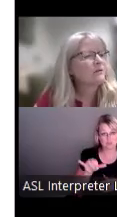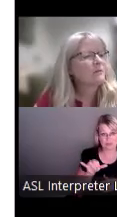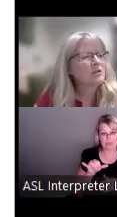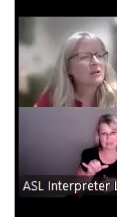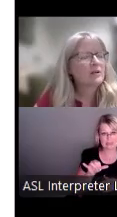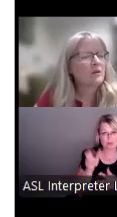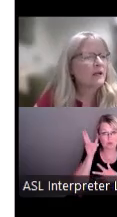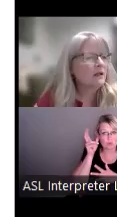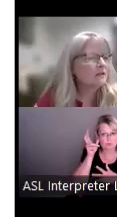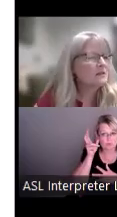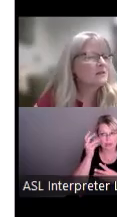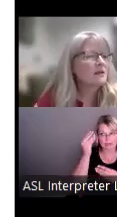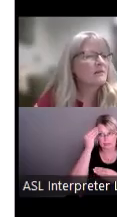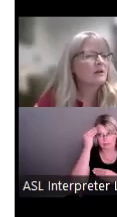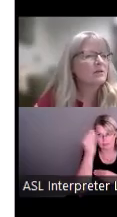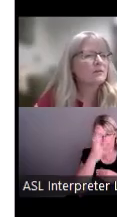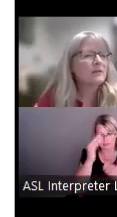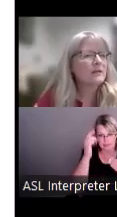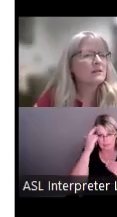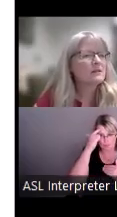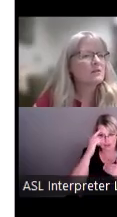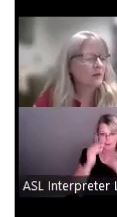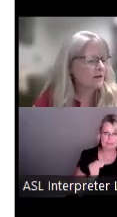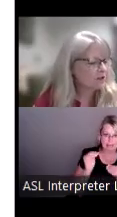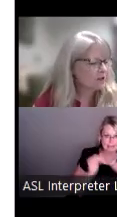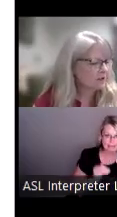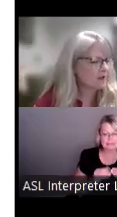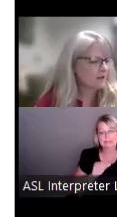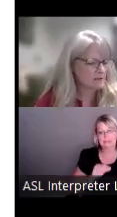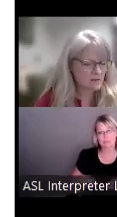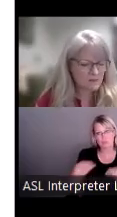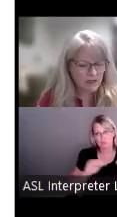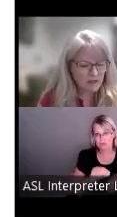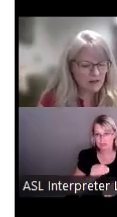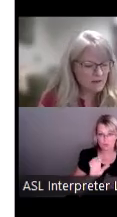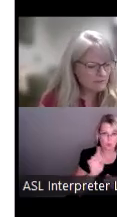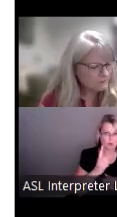information about balance, about movement, direction, and speed,